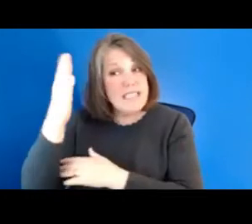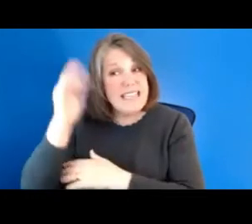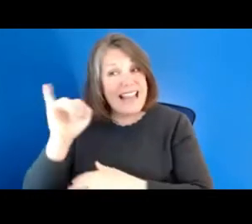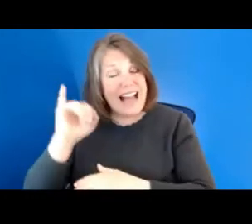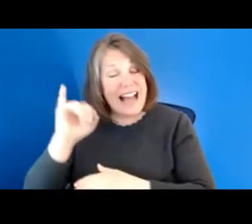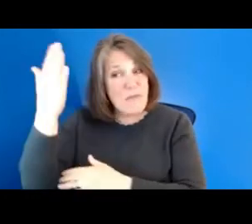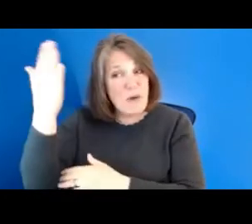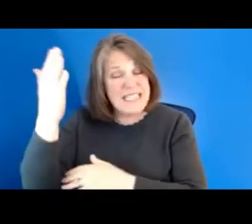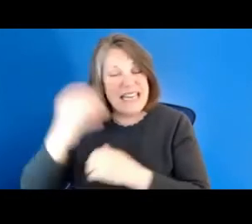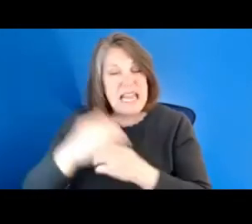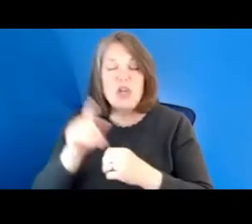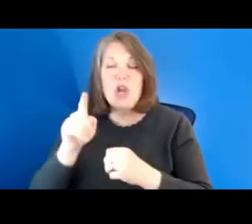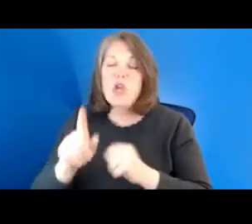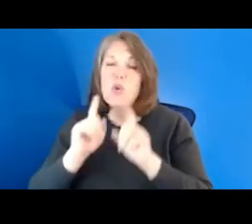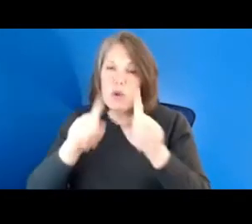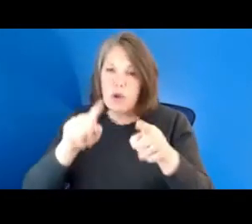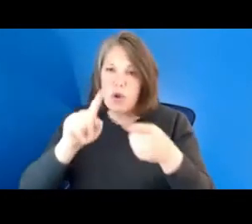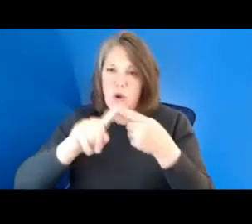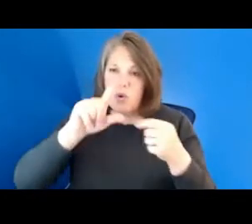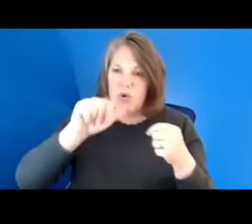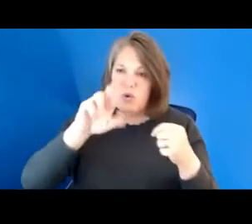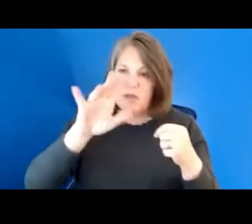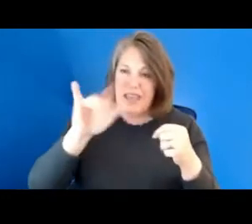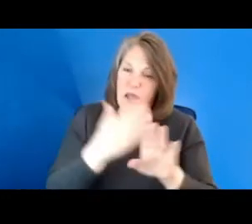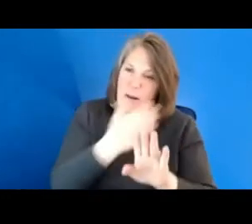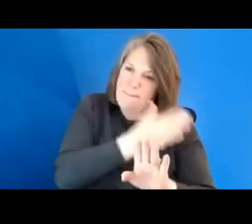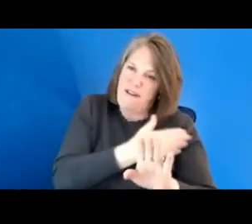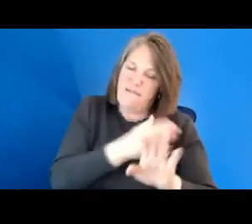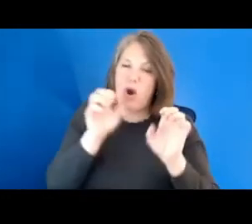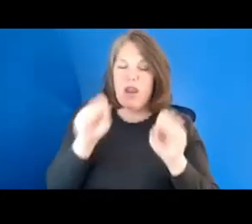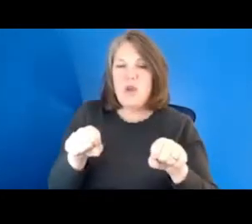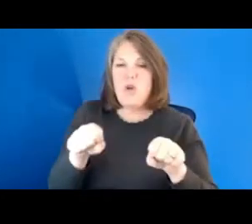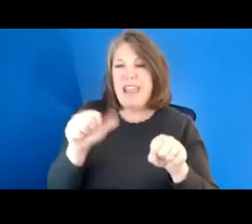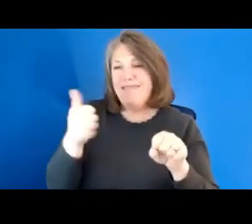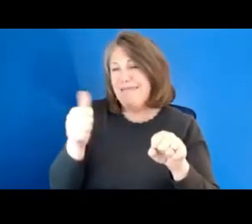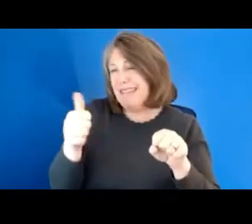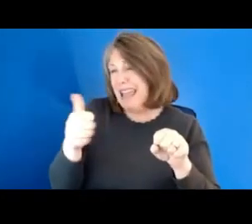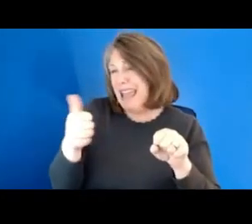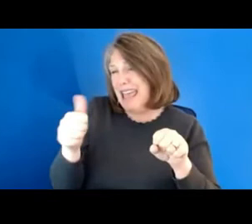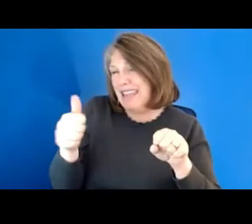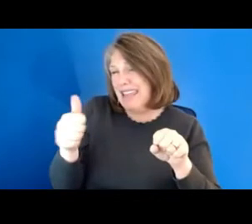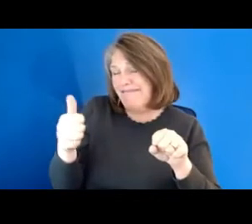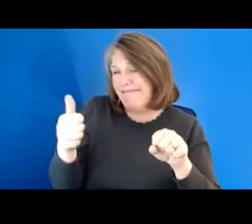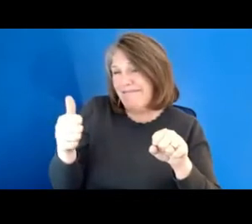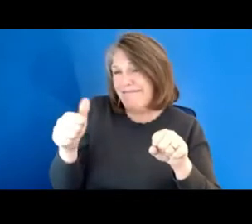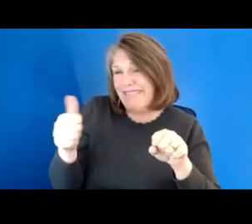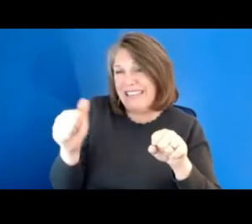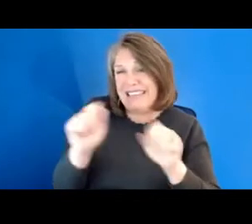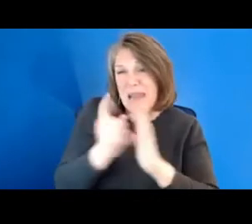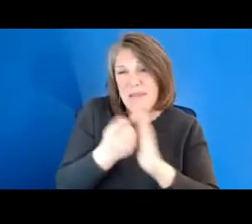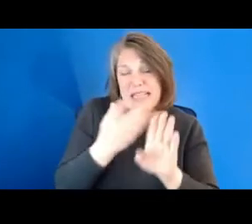you can go to the gallery 10 minutes before hand or